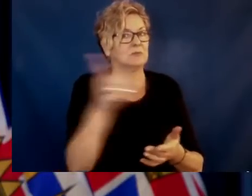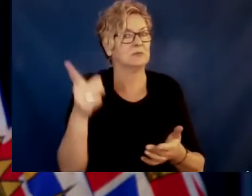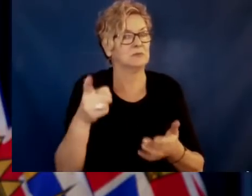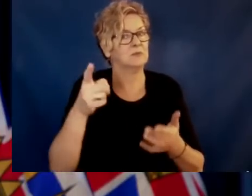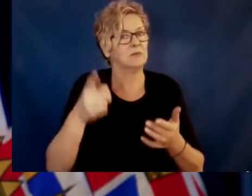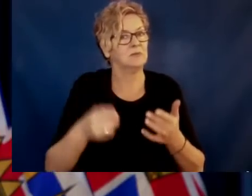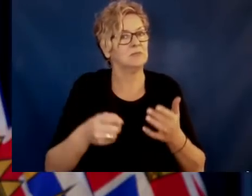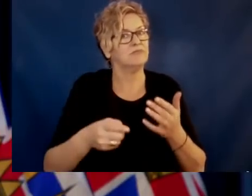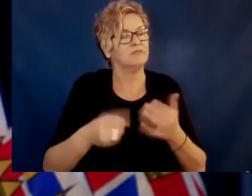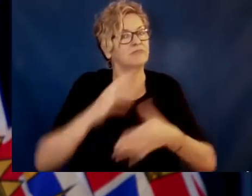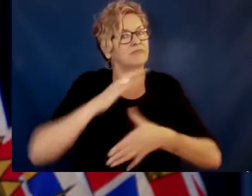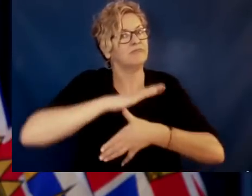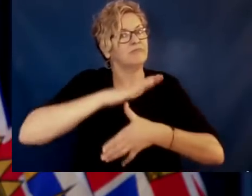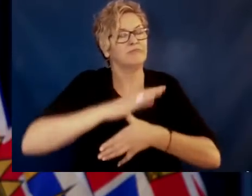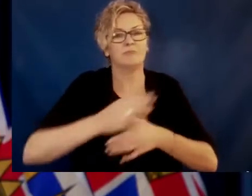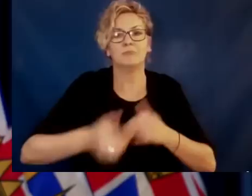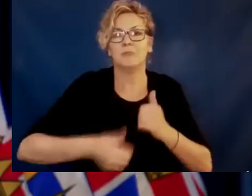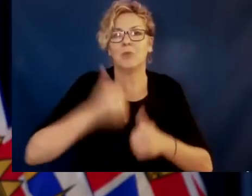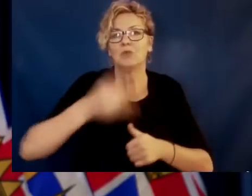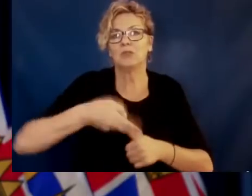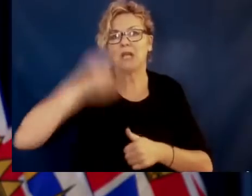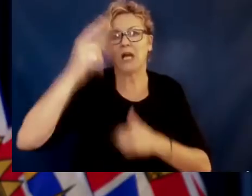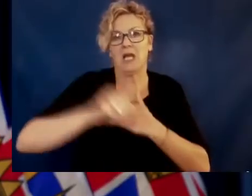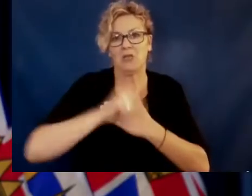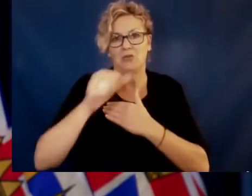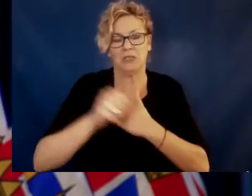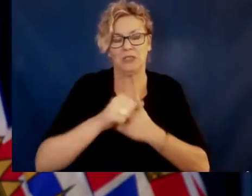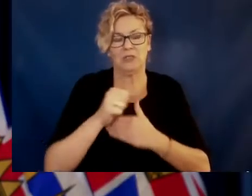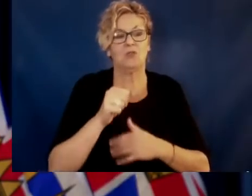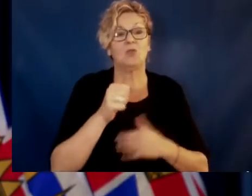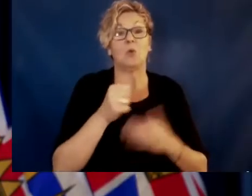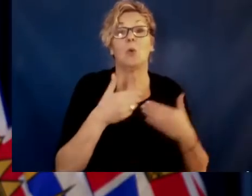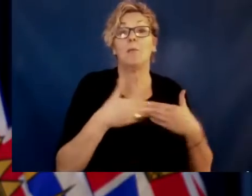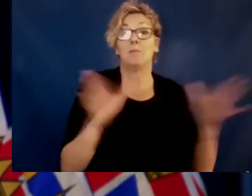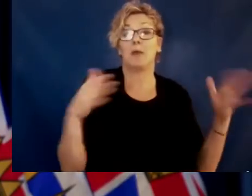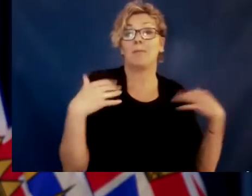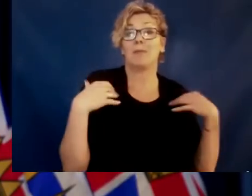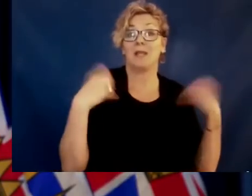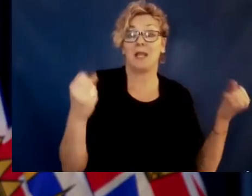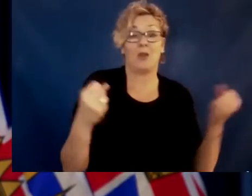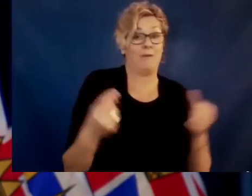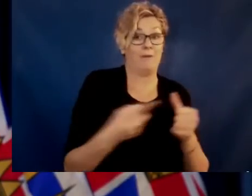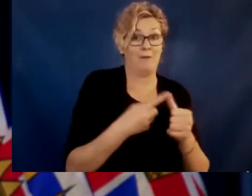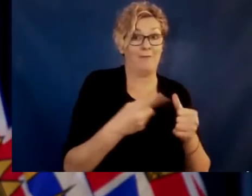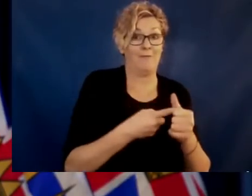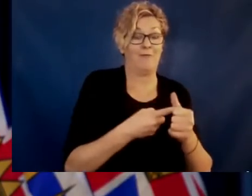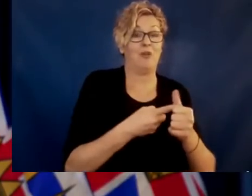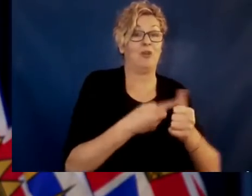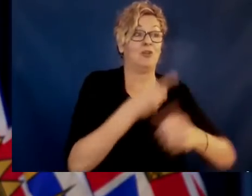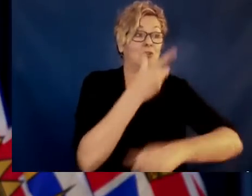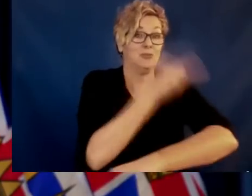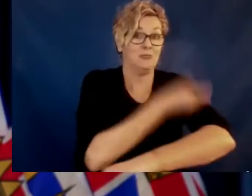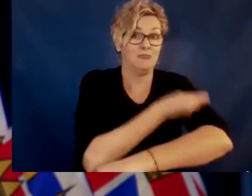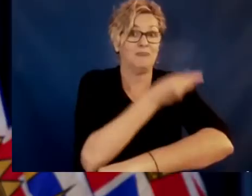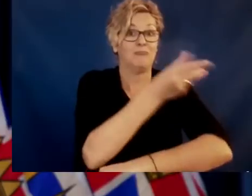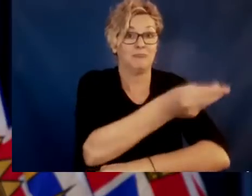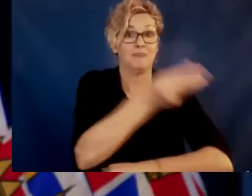So that is our public program. I will say that the other vaccines that we have are effective and safe and work